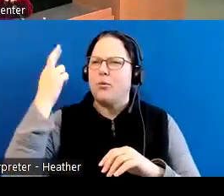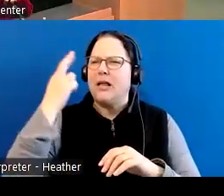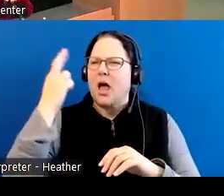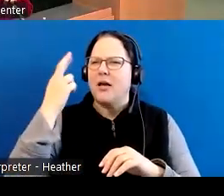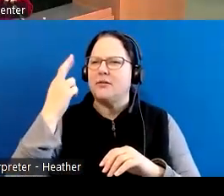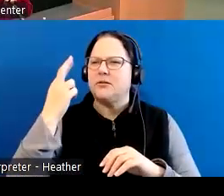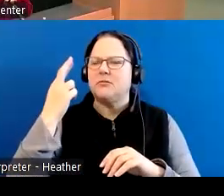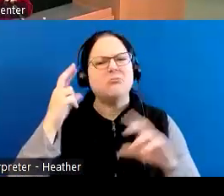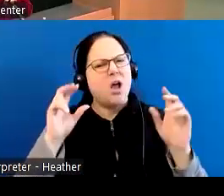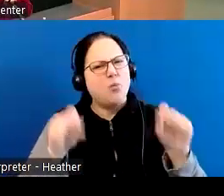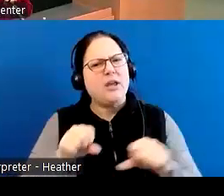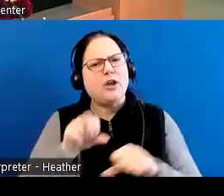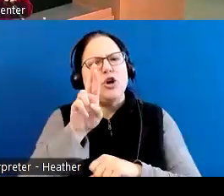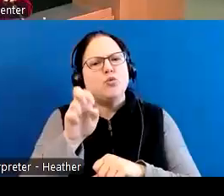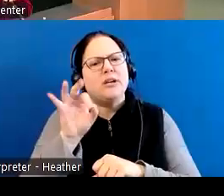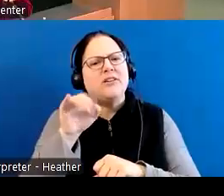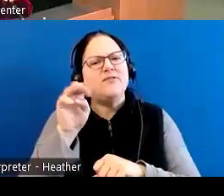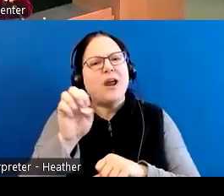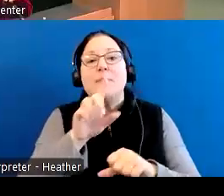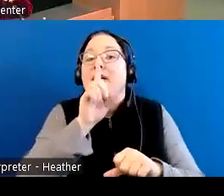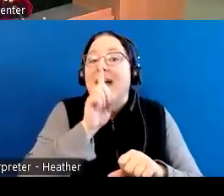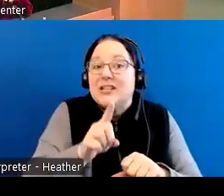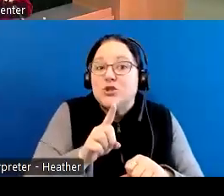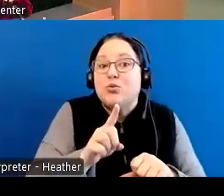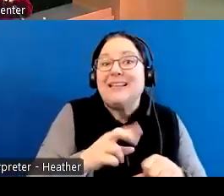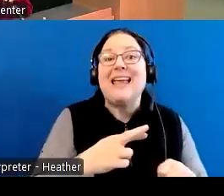really reframe as a risky strength because that is a vulnerability that makes you more likely to have